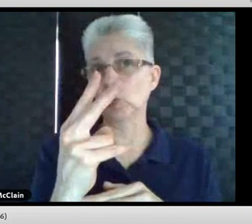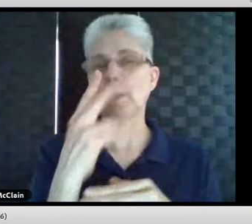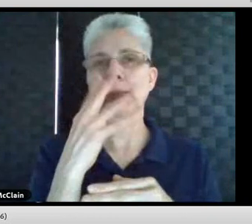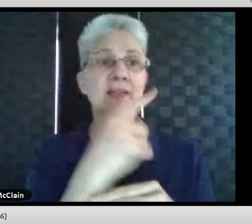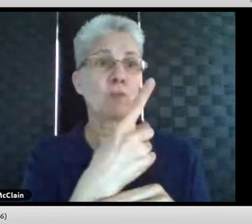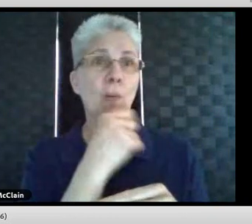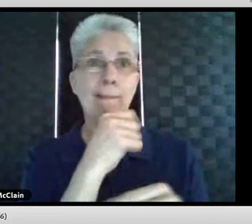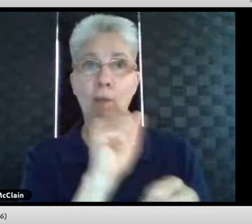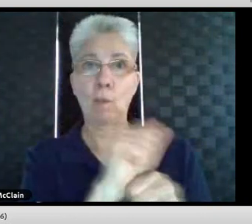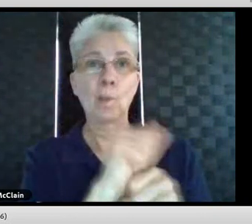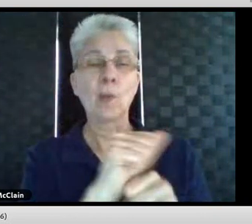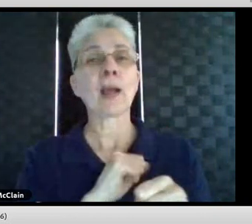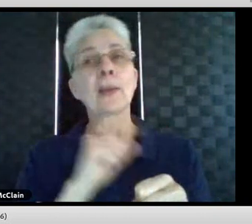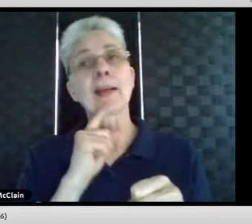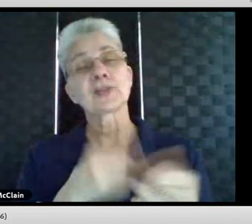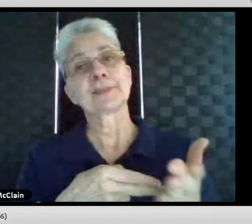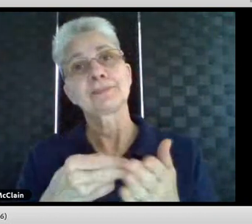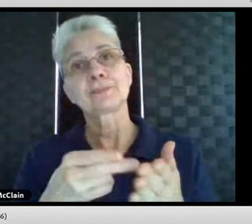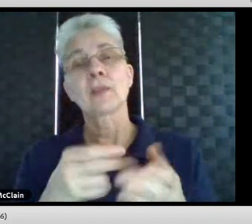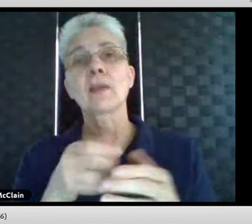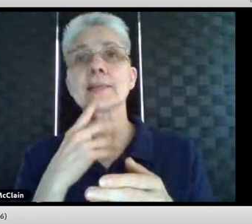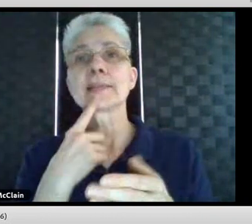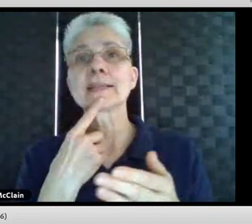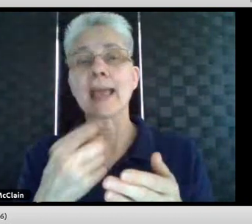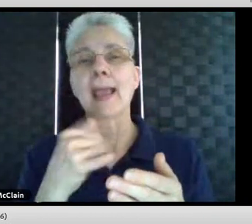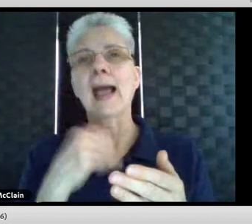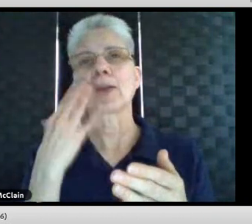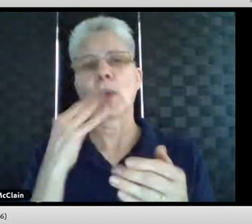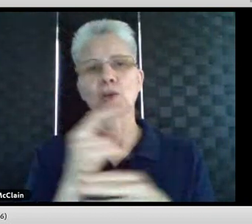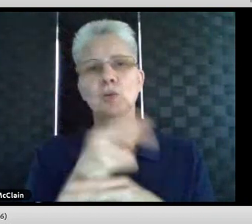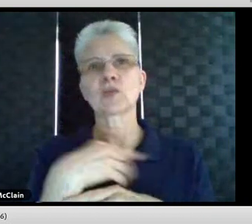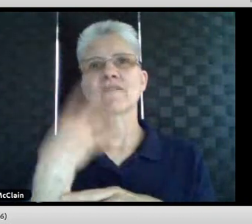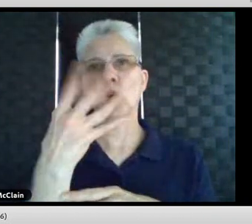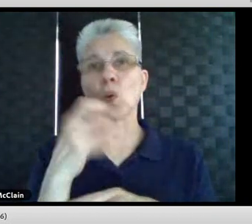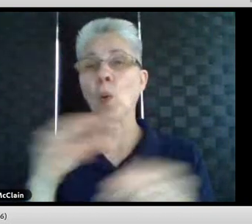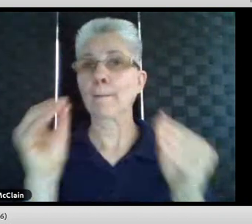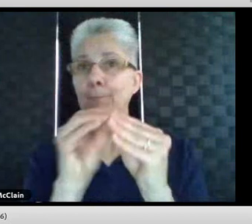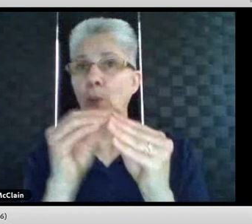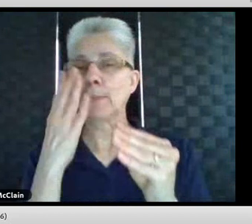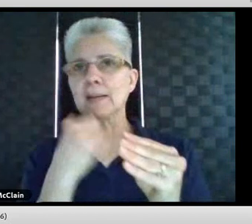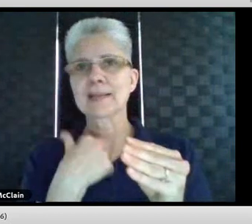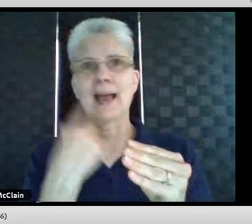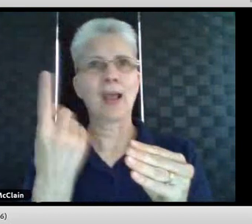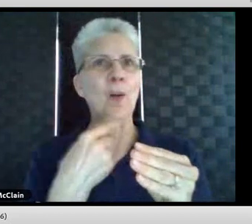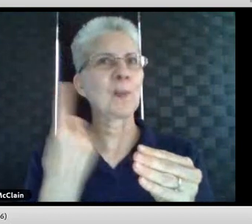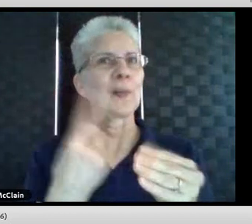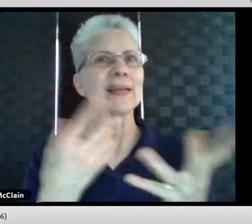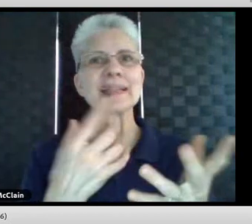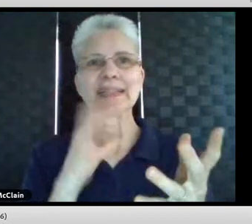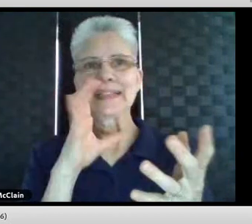and I would actually say I know how to use four or more because I always seem to -- If it doesn't work in one,